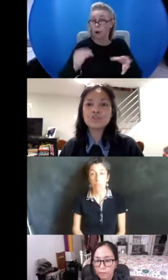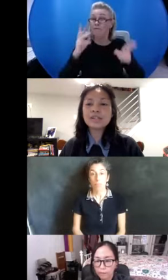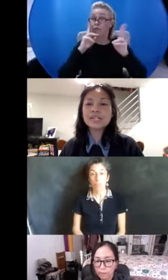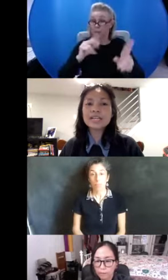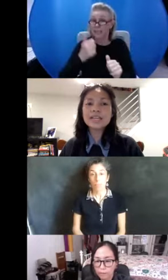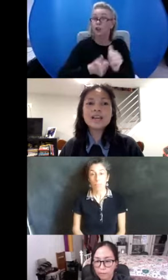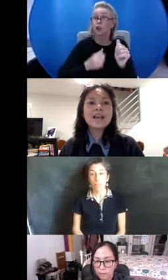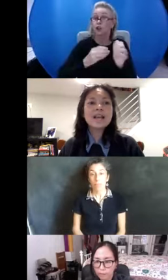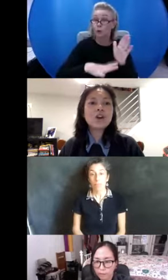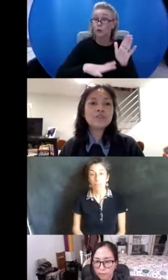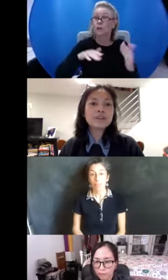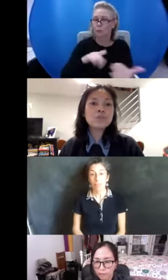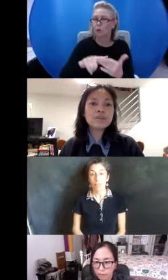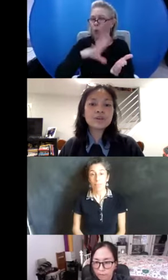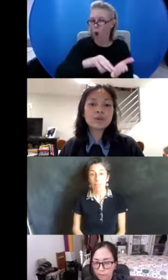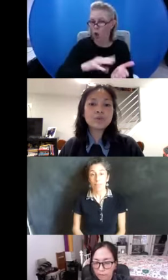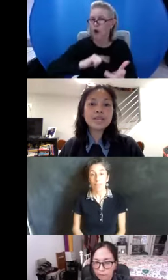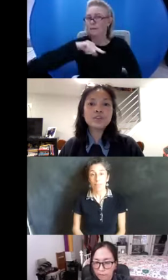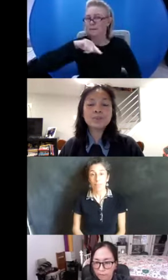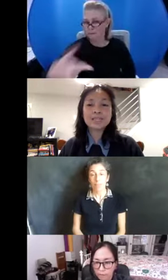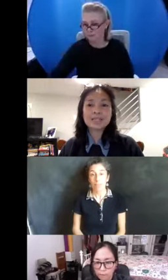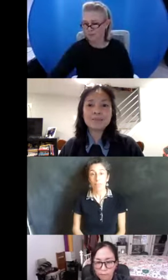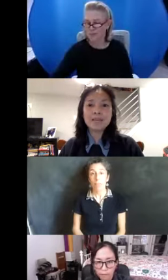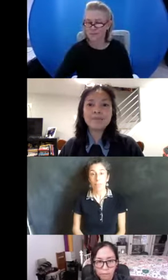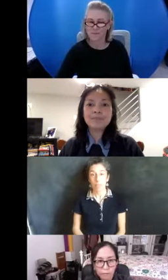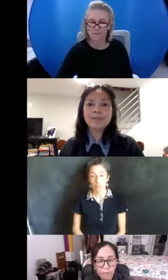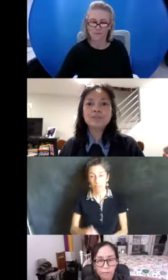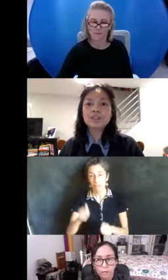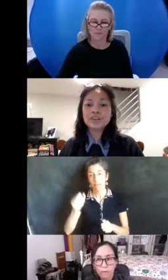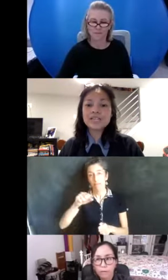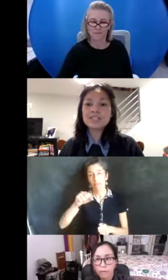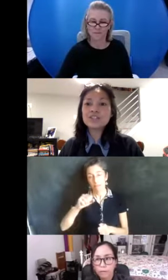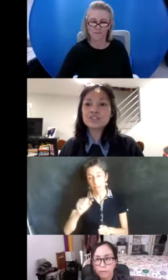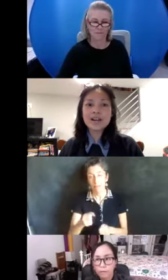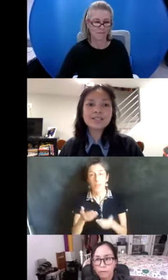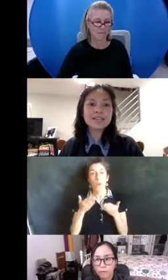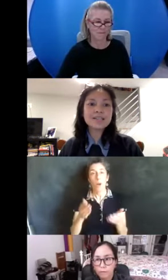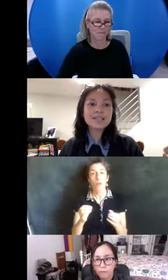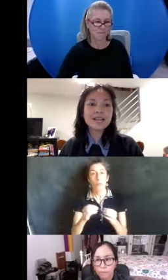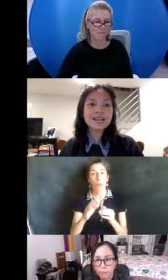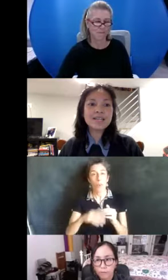to learning and offering more than one way to participate to decrease the stress and anxiety